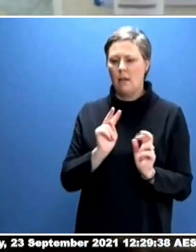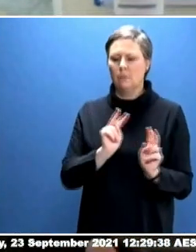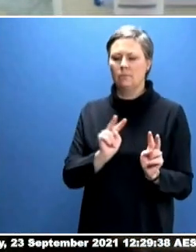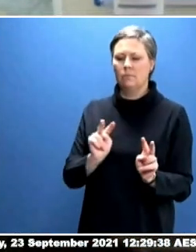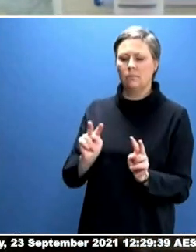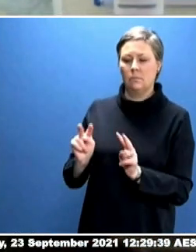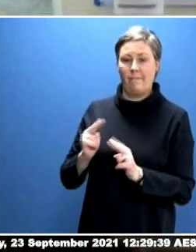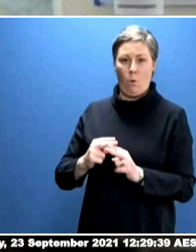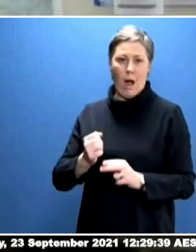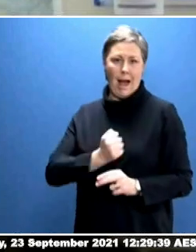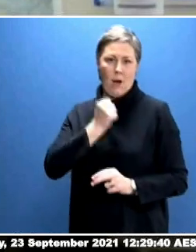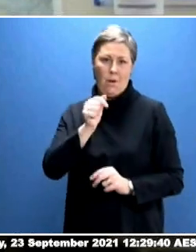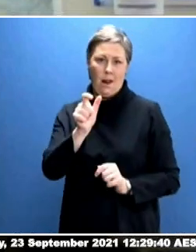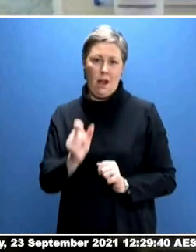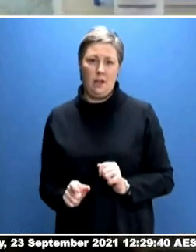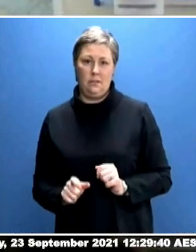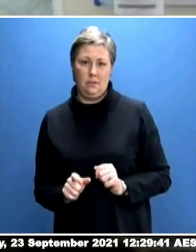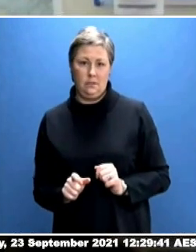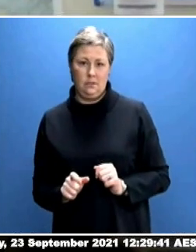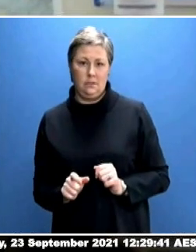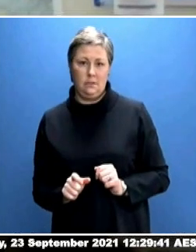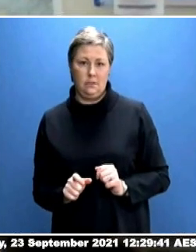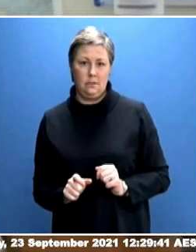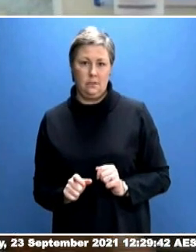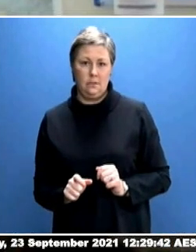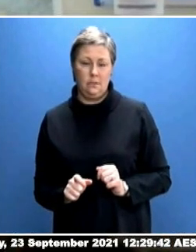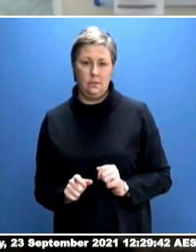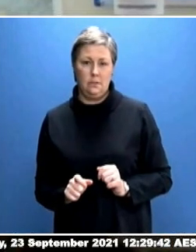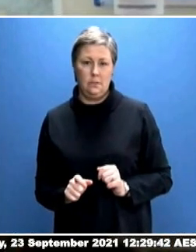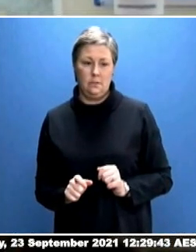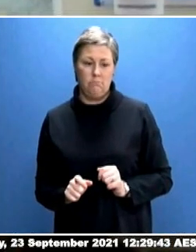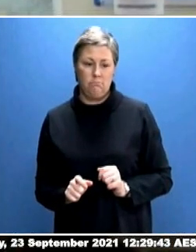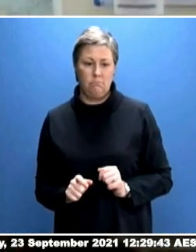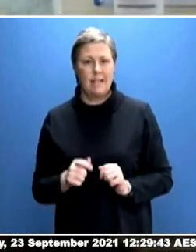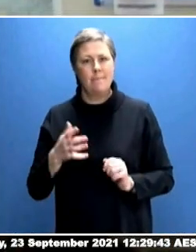That would include or could include that cultural element as well.